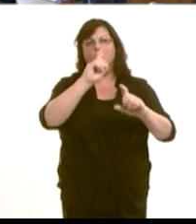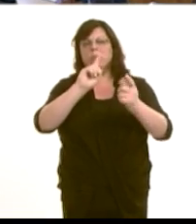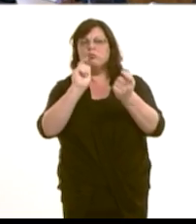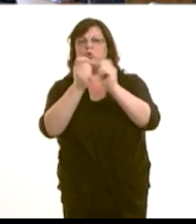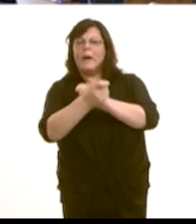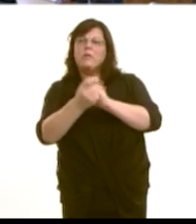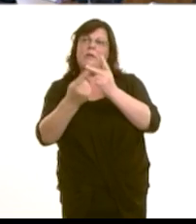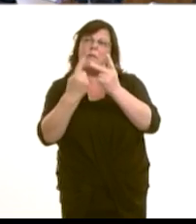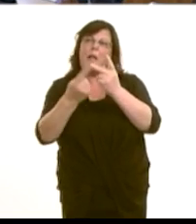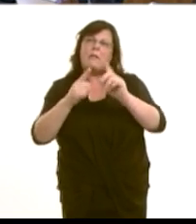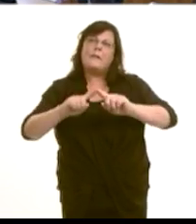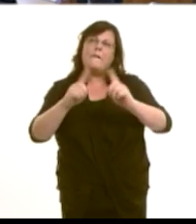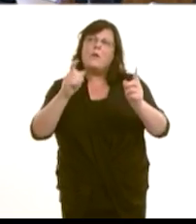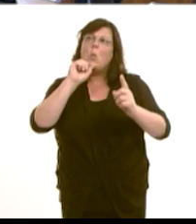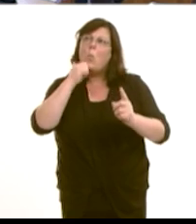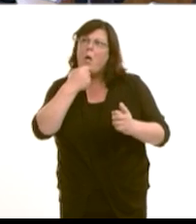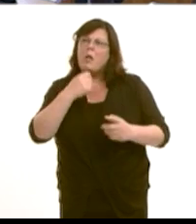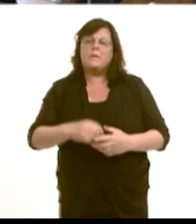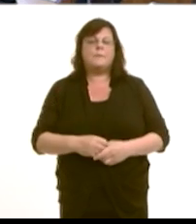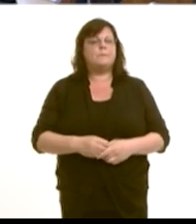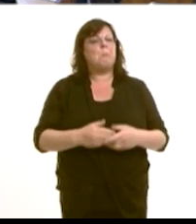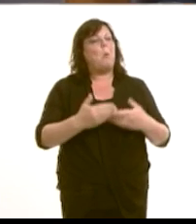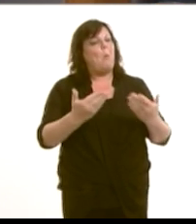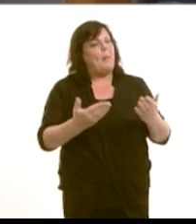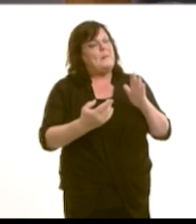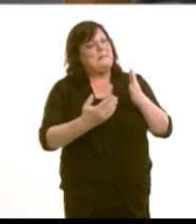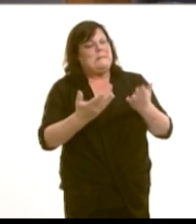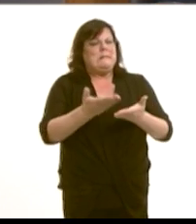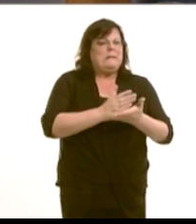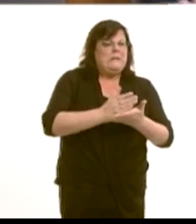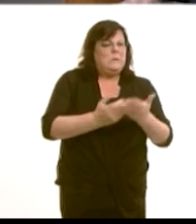Carwyn Jones: It will be crucially important, but itís uncertain at the moment as to what the situation is.